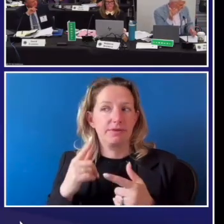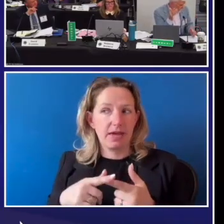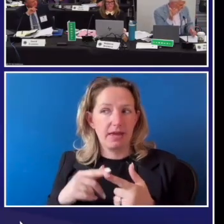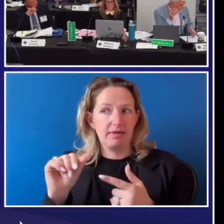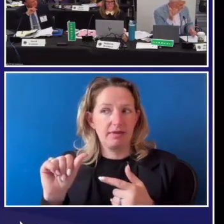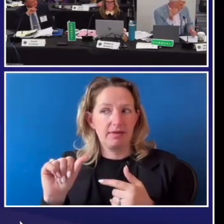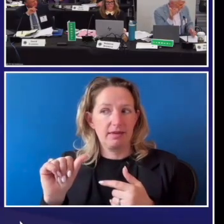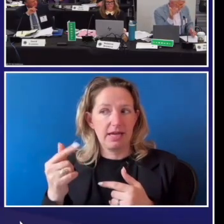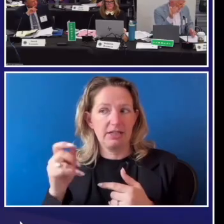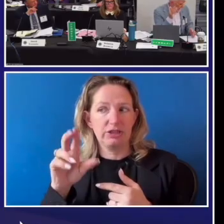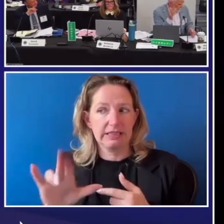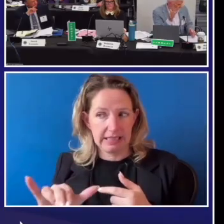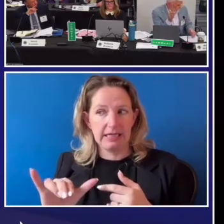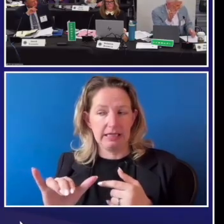Am I reading that correctly?